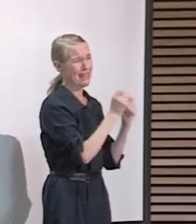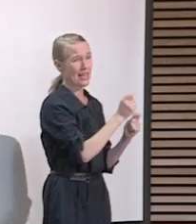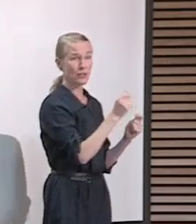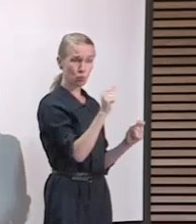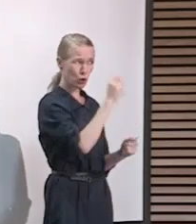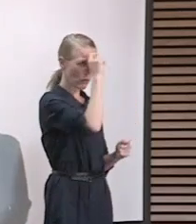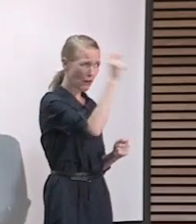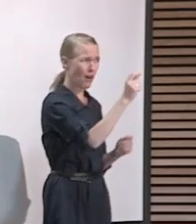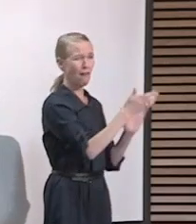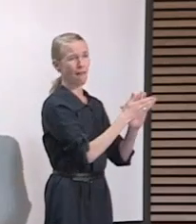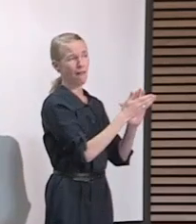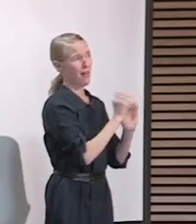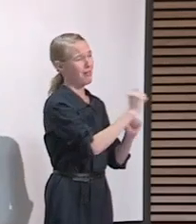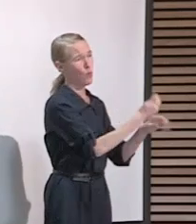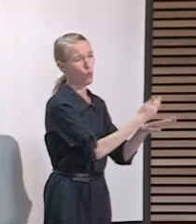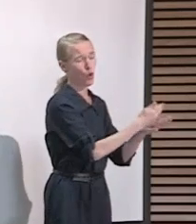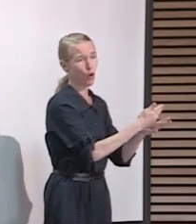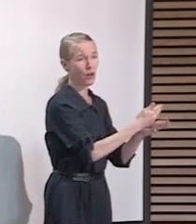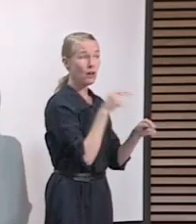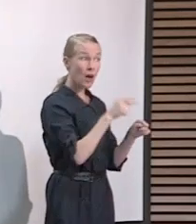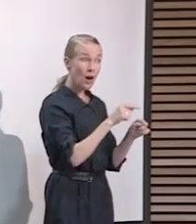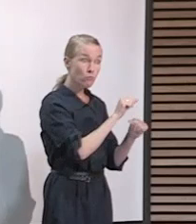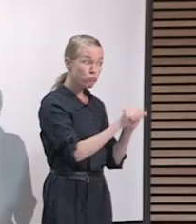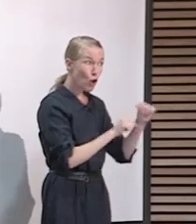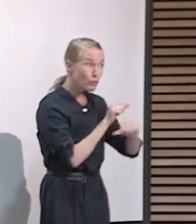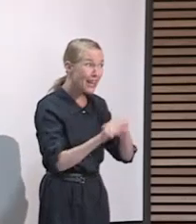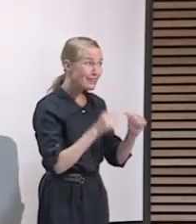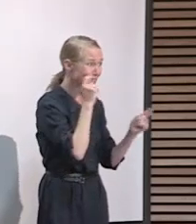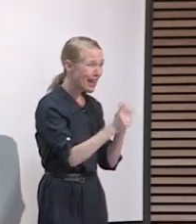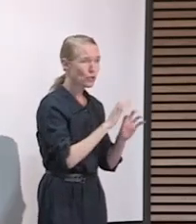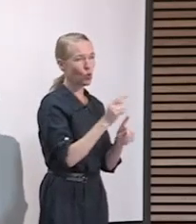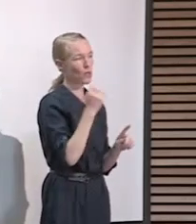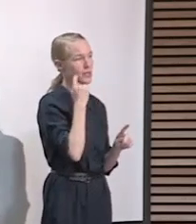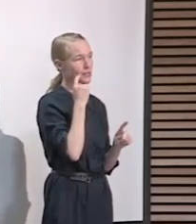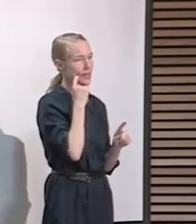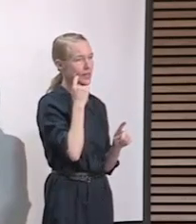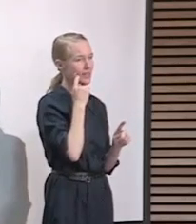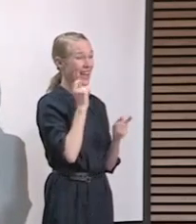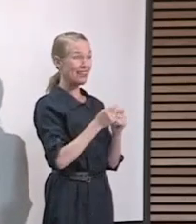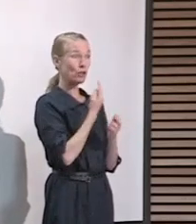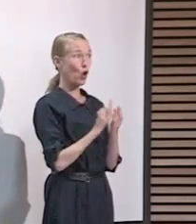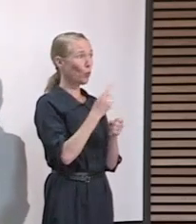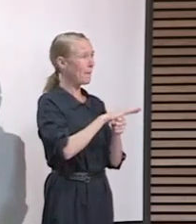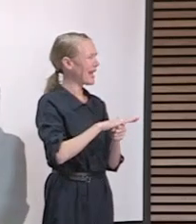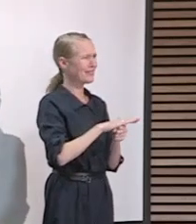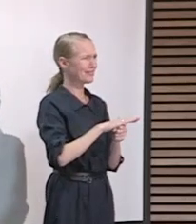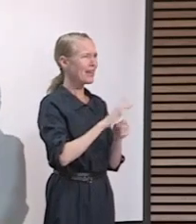number of the last 24 hours, last 72 hours, is I think something we should be acknowledging that hard work.